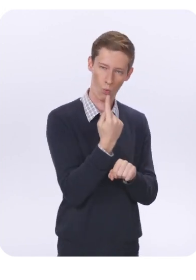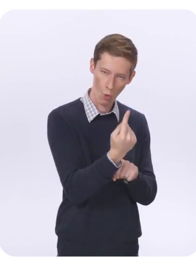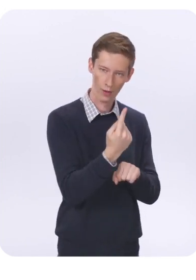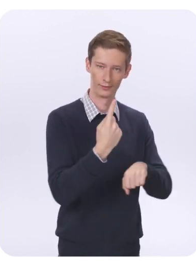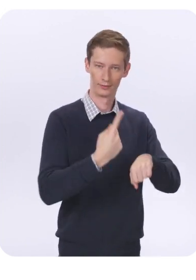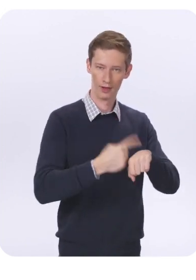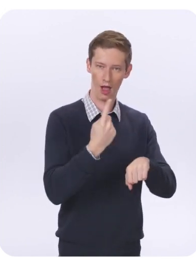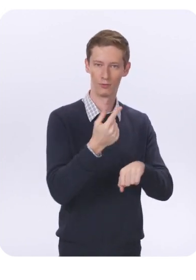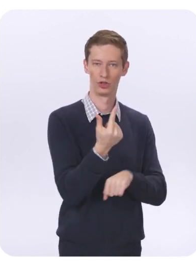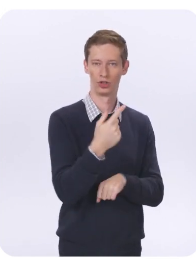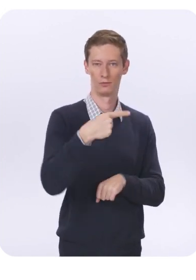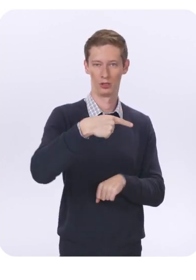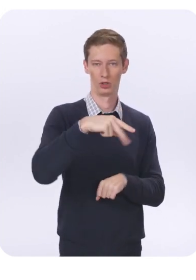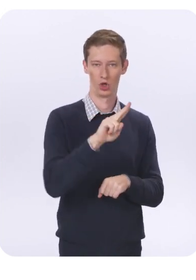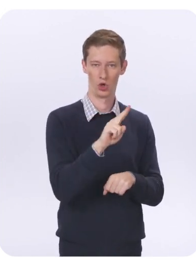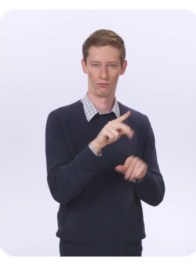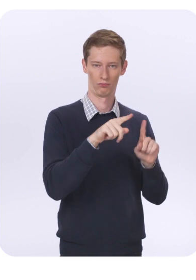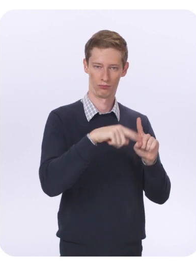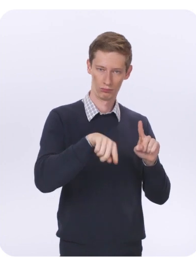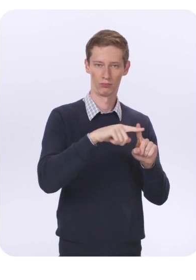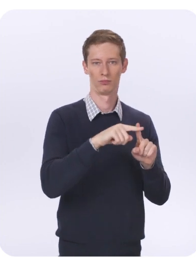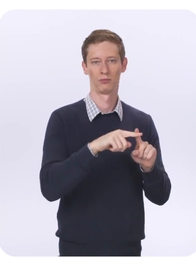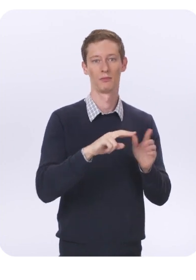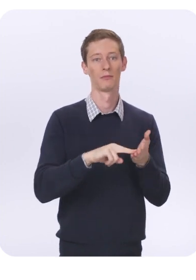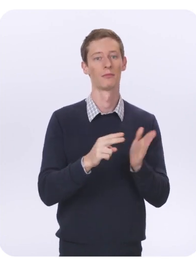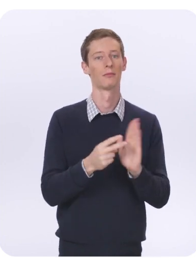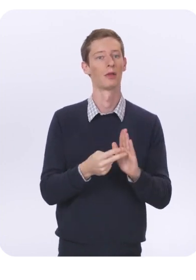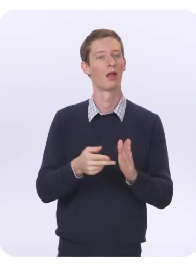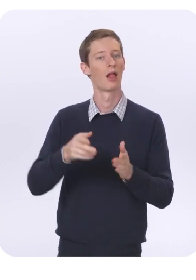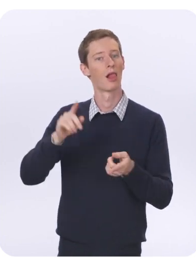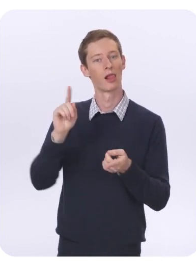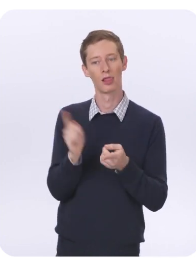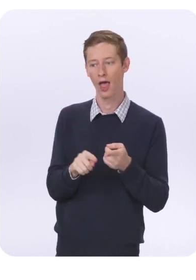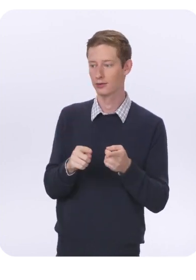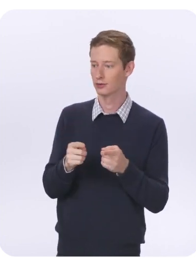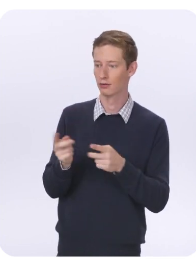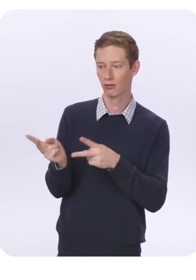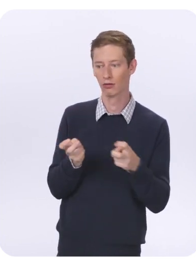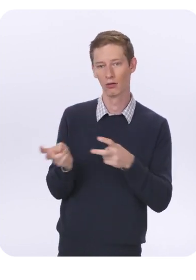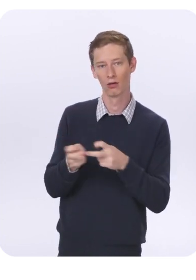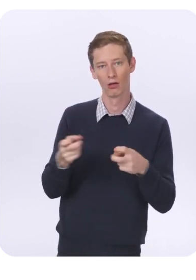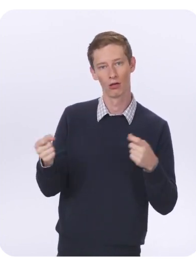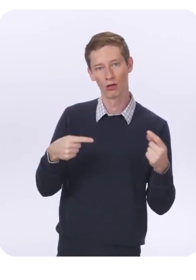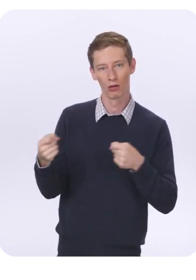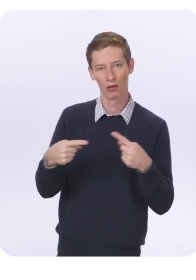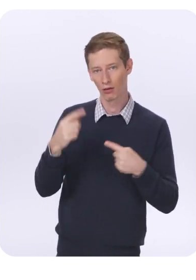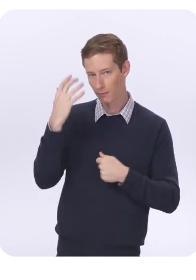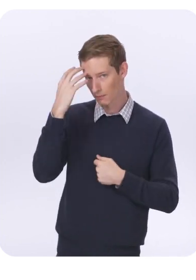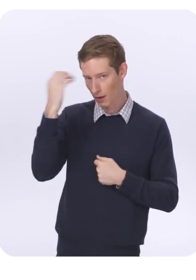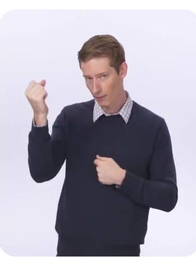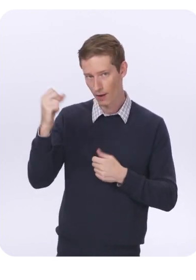avoiding costly additional trips to memory and minimizing quality loss from sampling the image extra times.